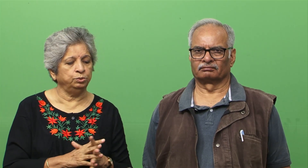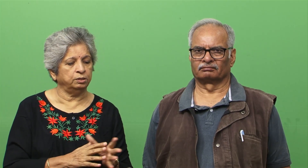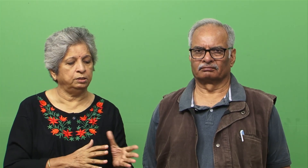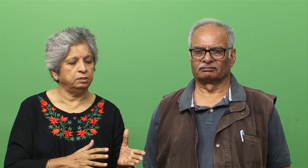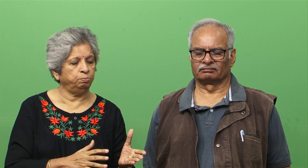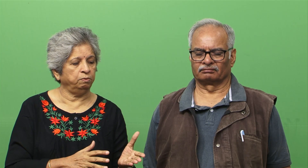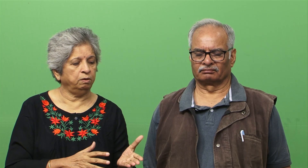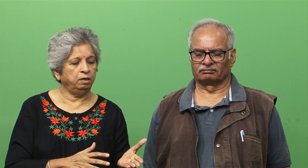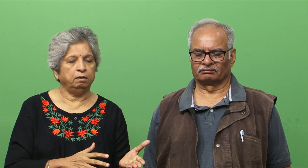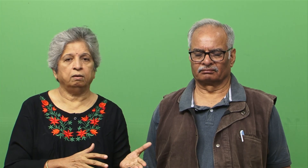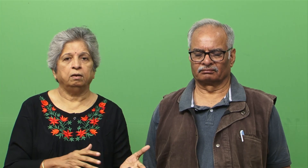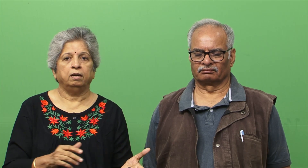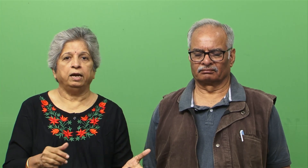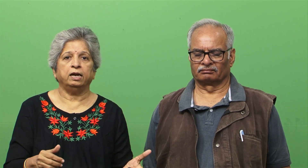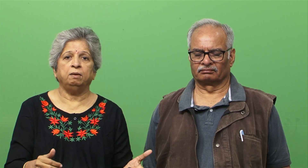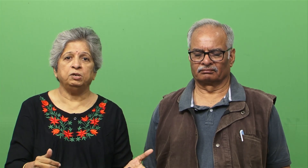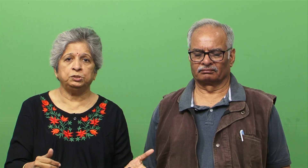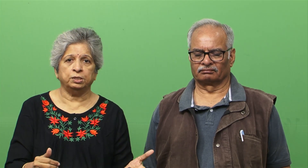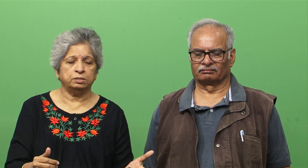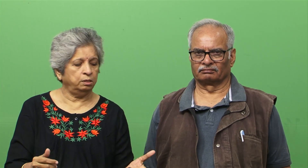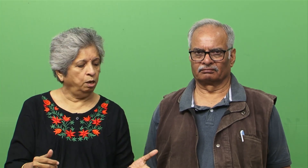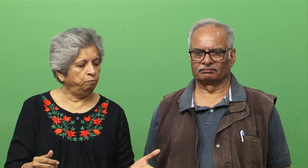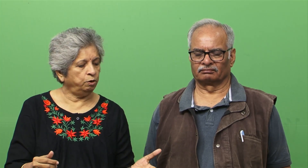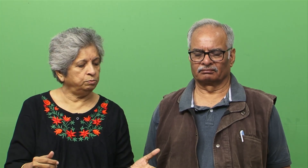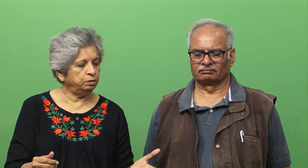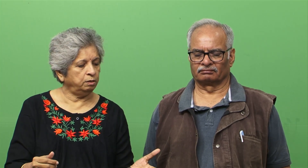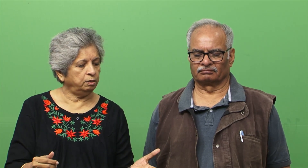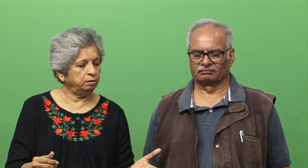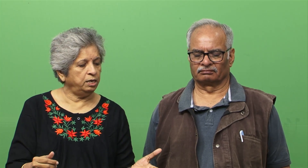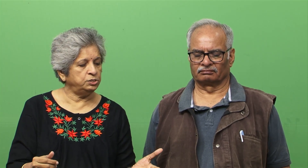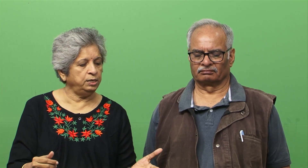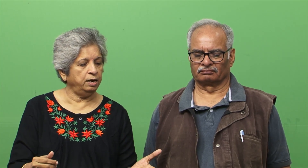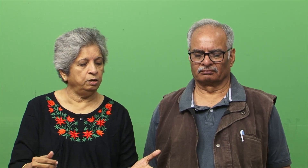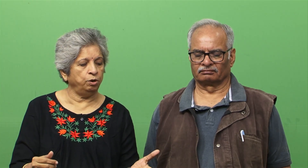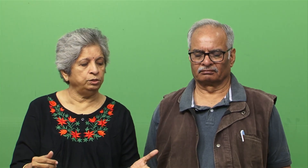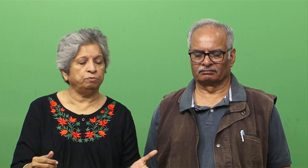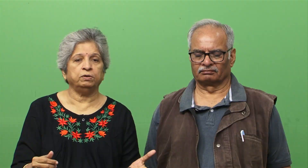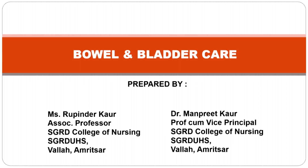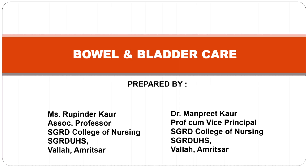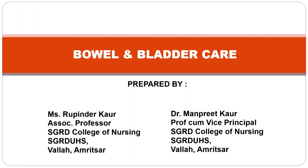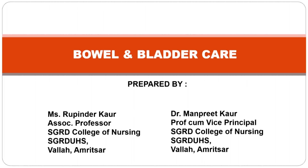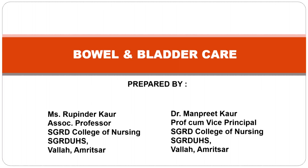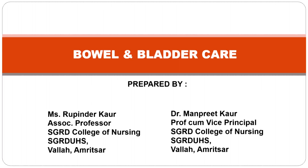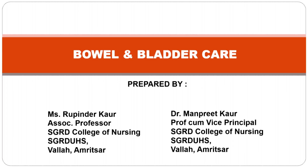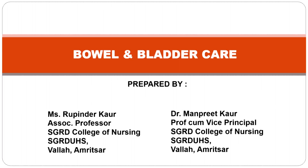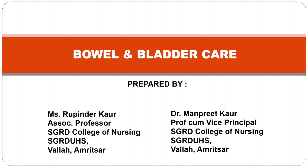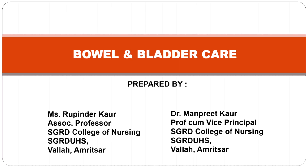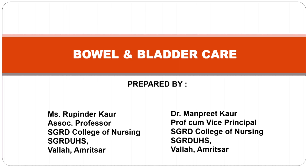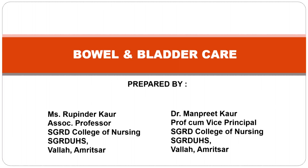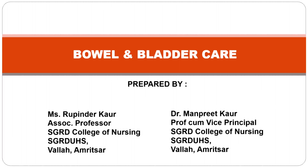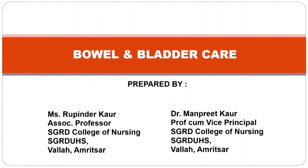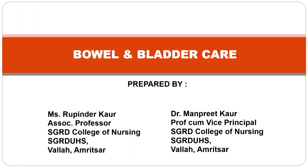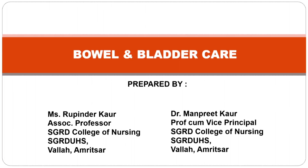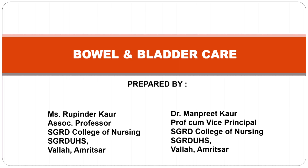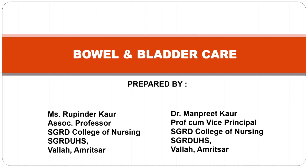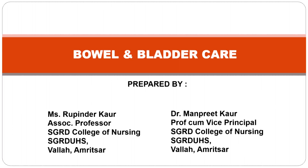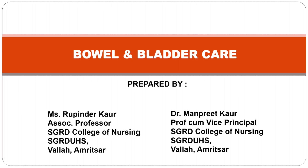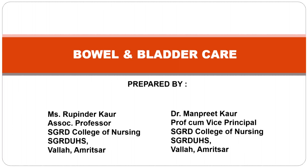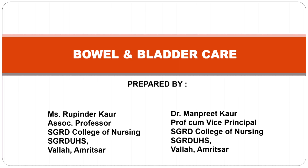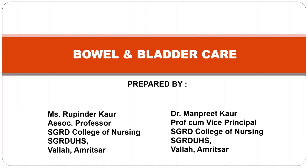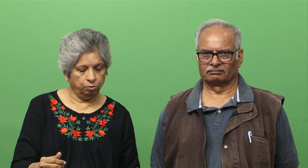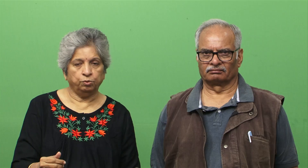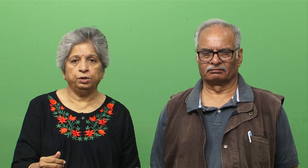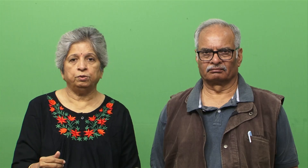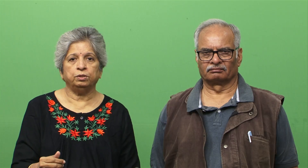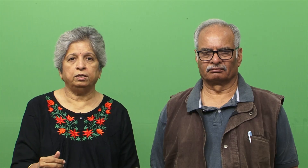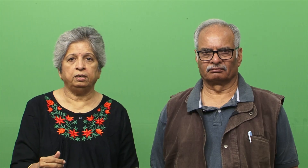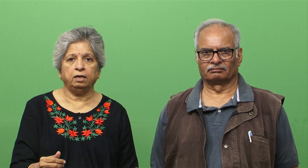nurses academicians from SGD College of Nursing Amar so you will definitely go into the detail